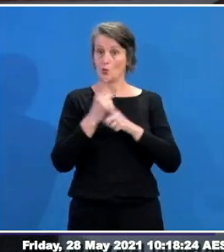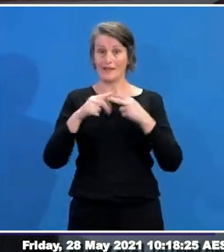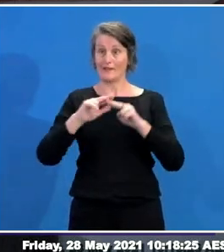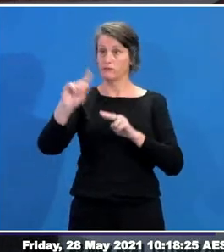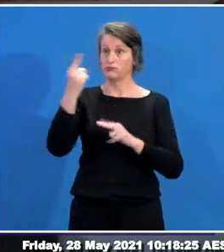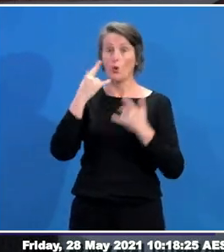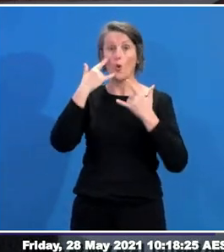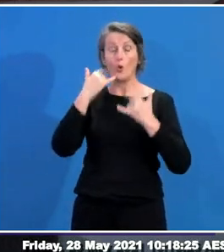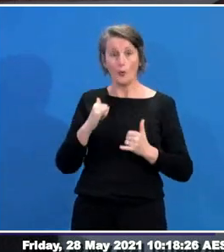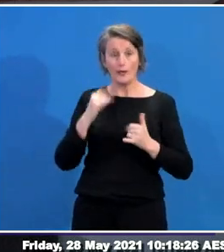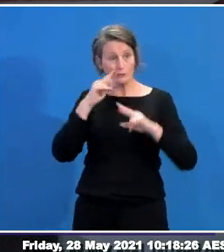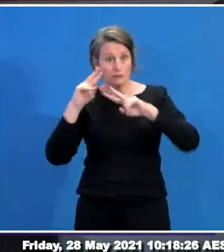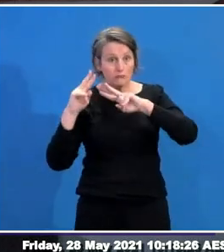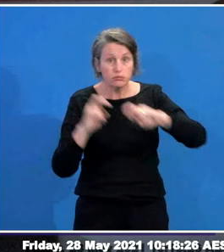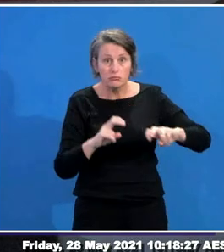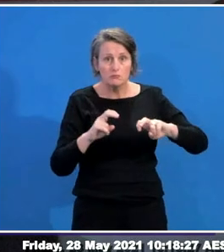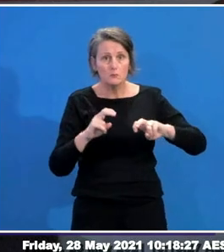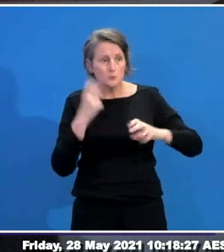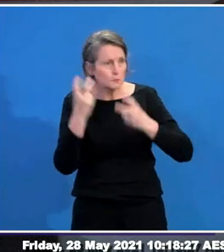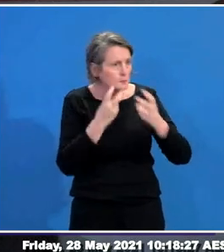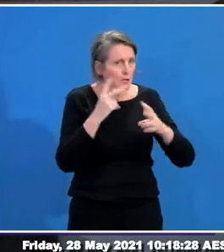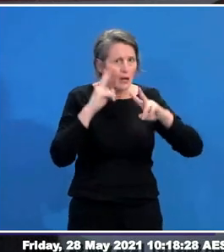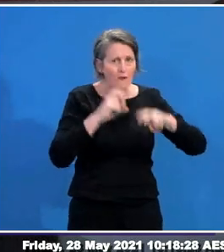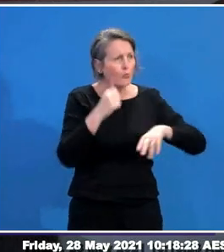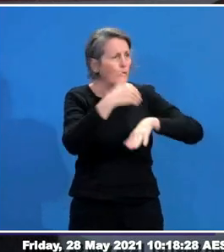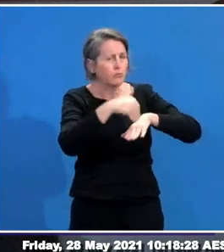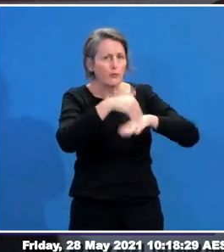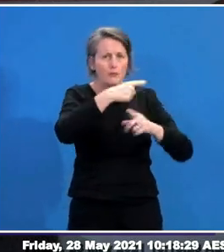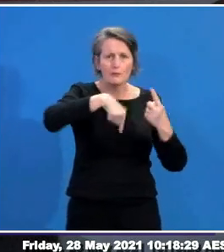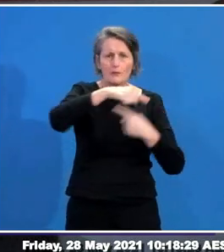these matters or to instruct an investigator to investigate these matters is somehow inappropriate.